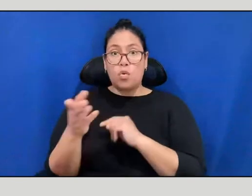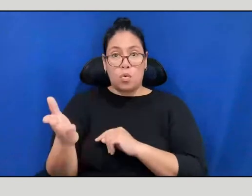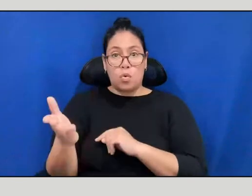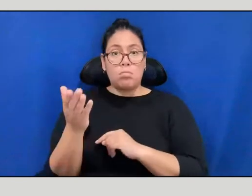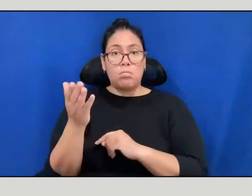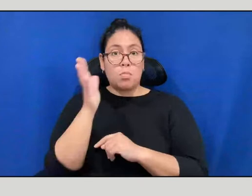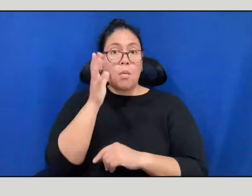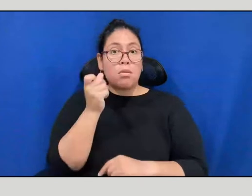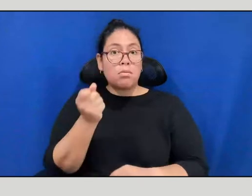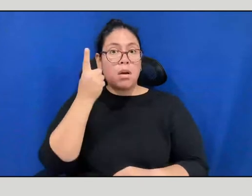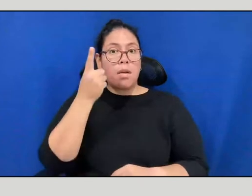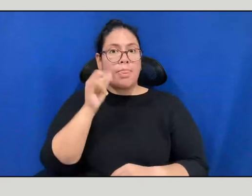that was being made about them?